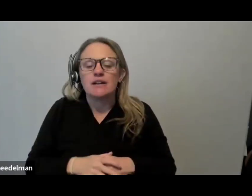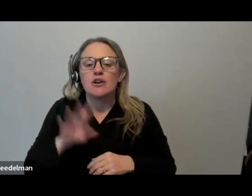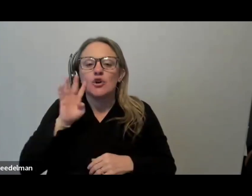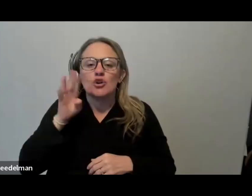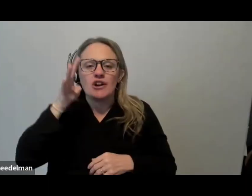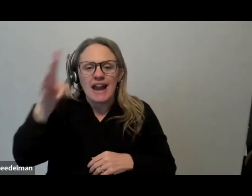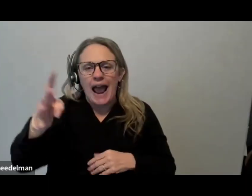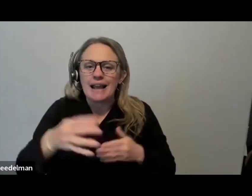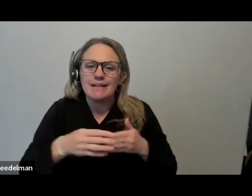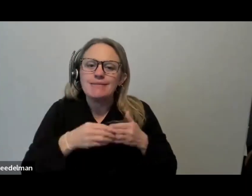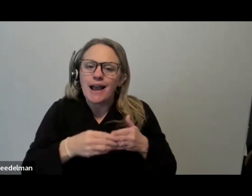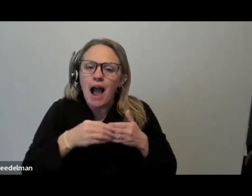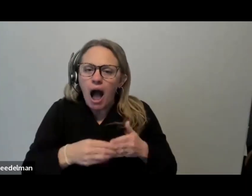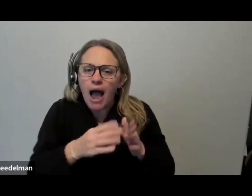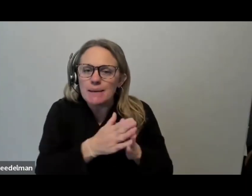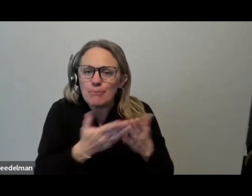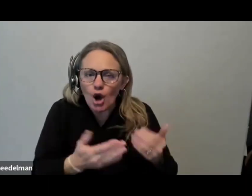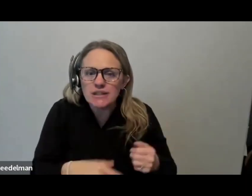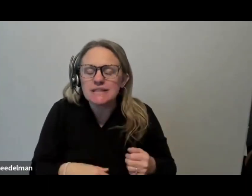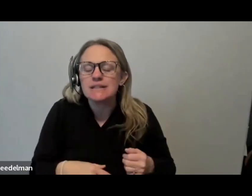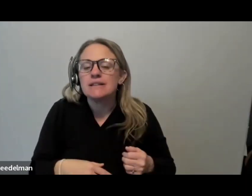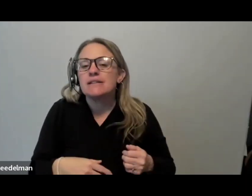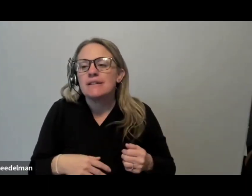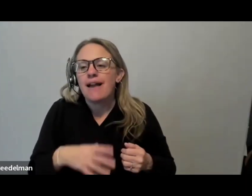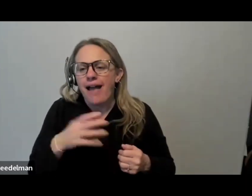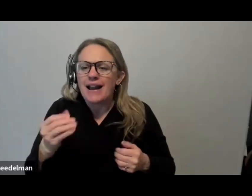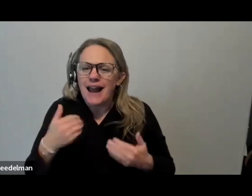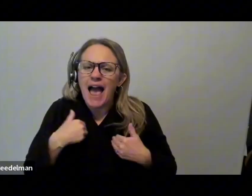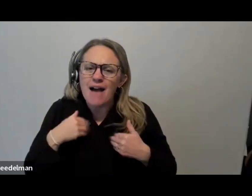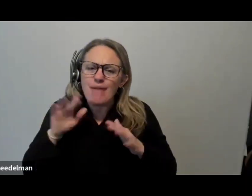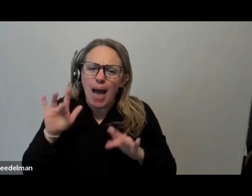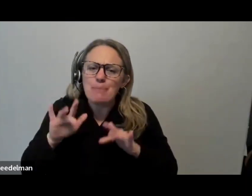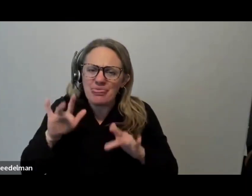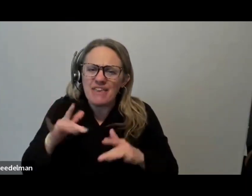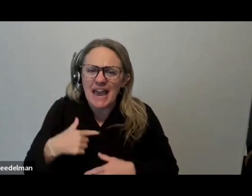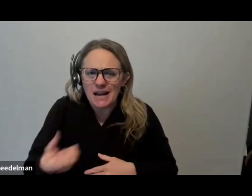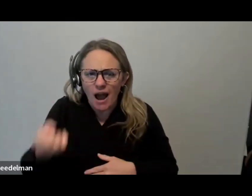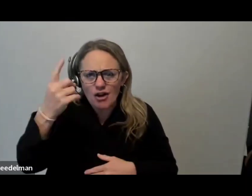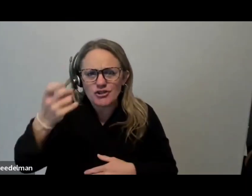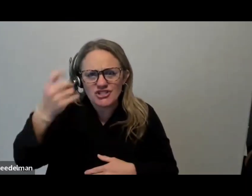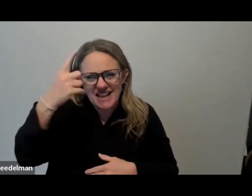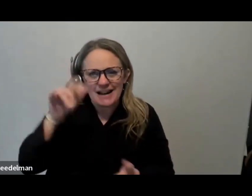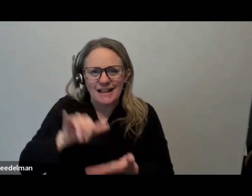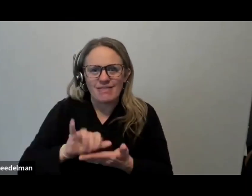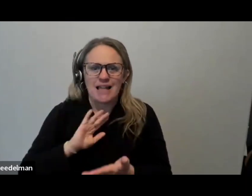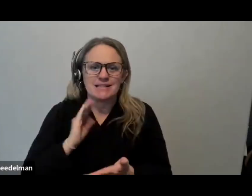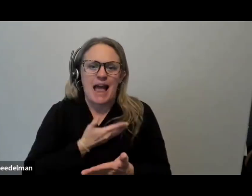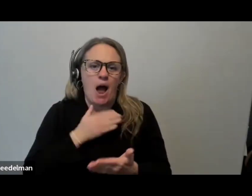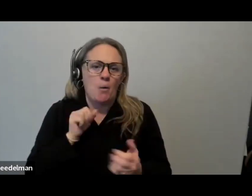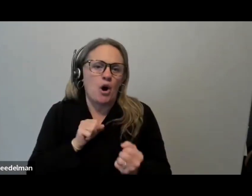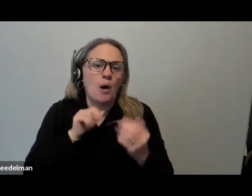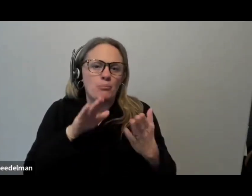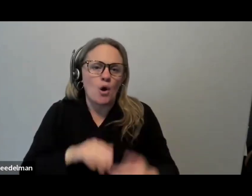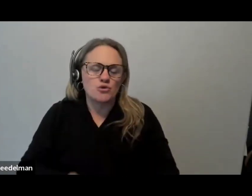and that understanding is really our approach, which is I know a lot but we, we find we need all